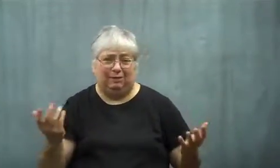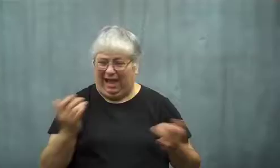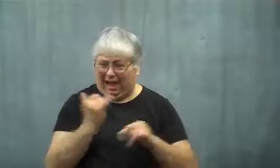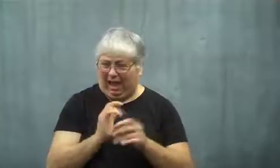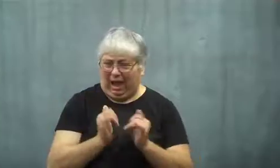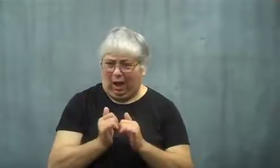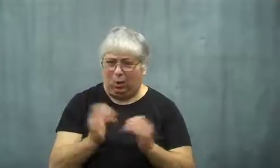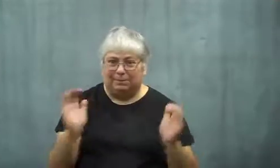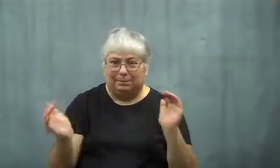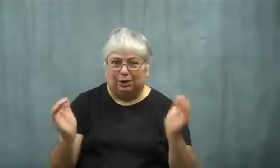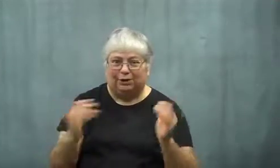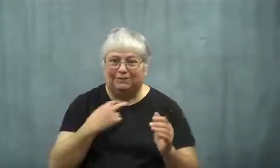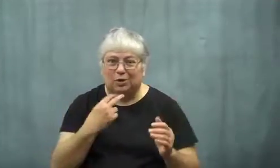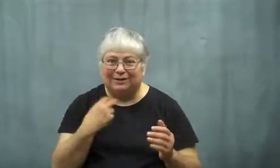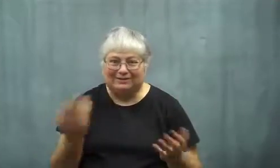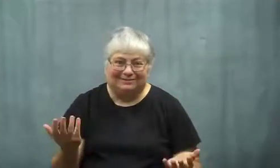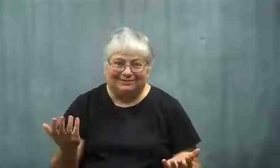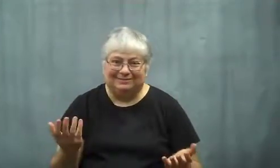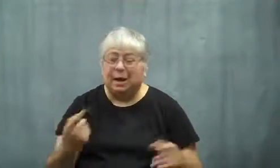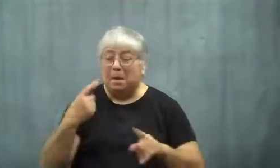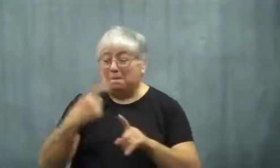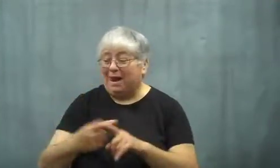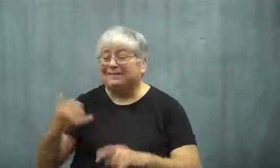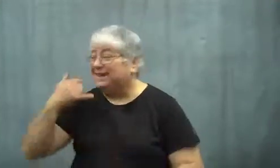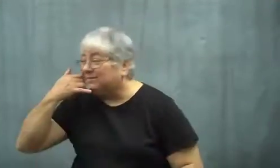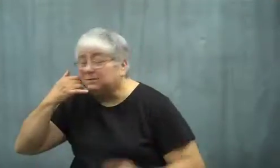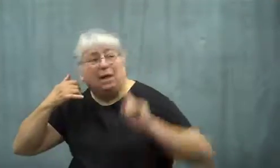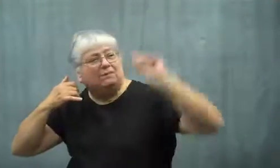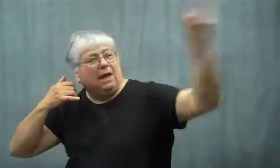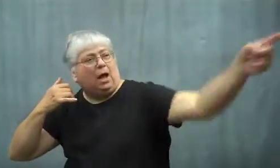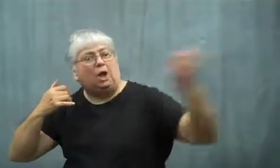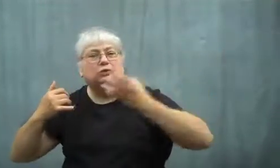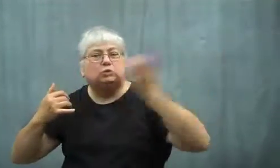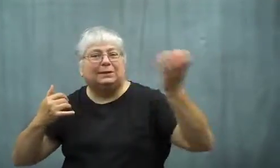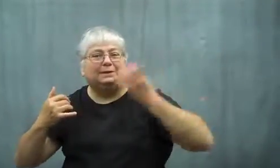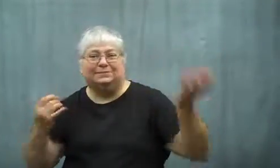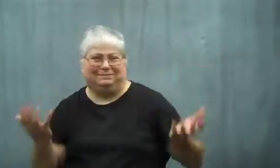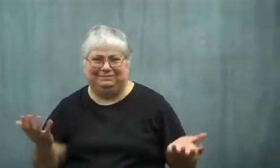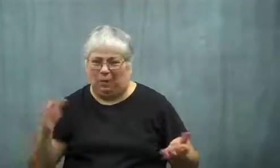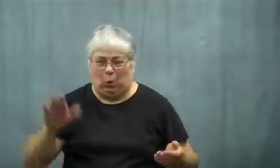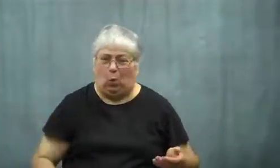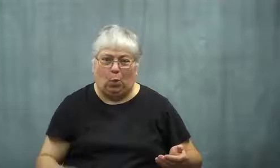So it couldn't be compared.